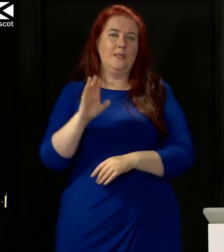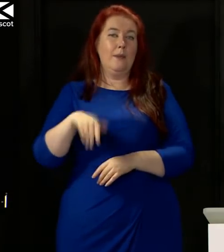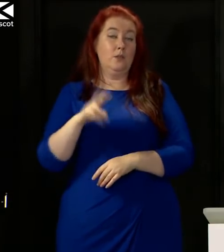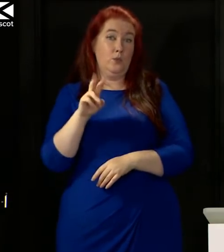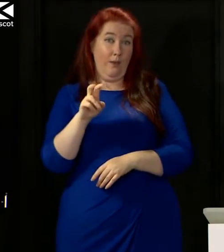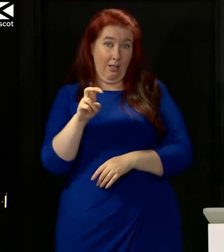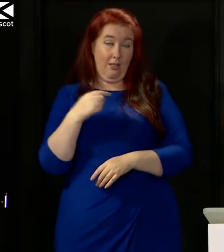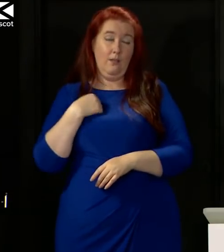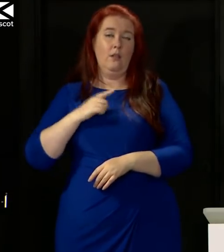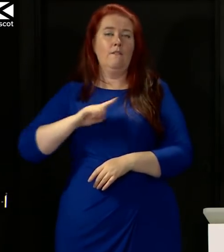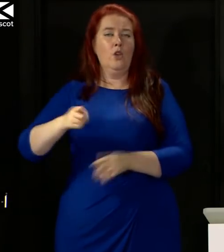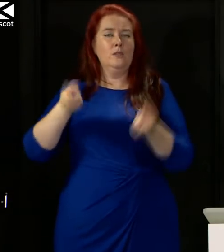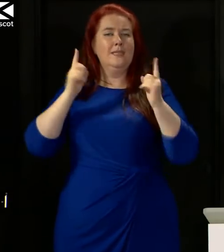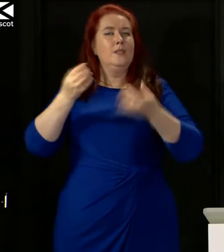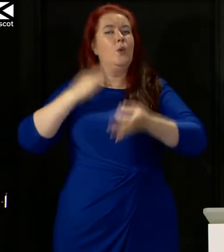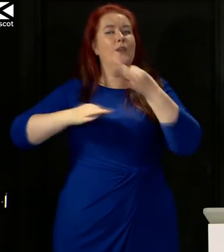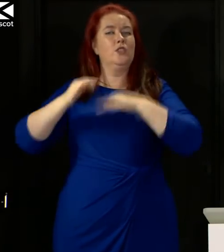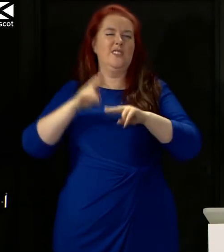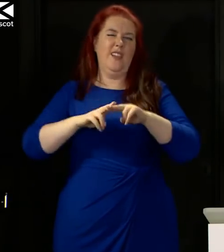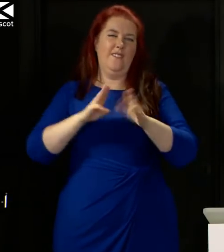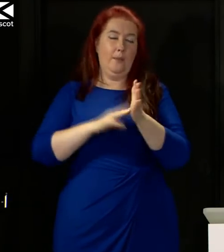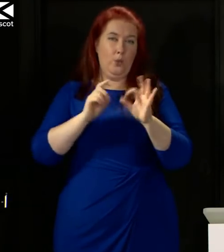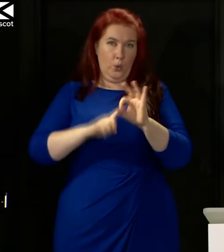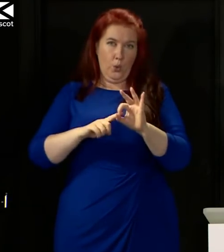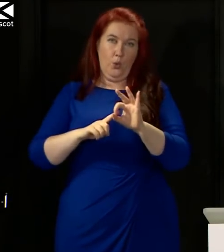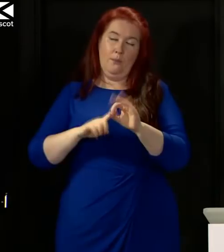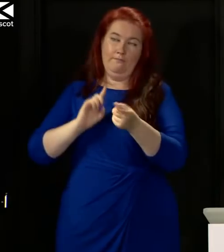First Minister's questions, where I'll be answering questions from opposition party